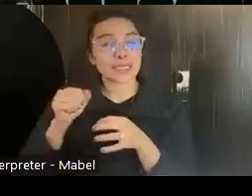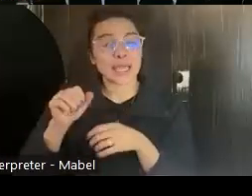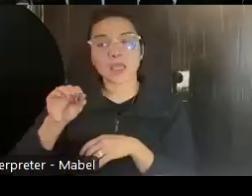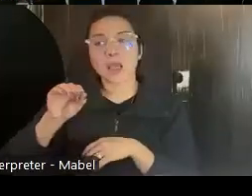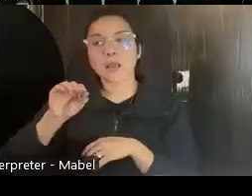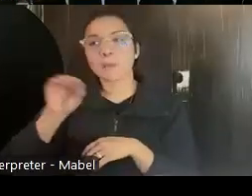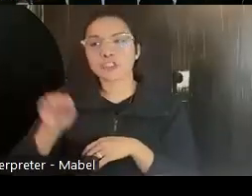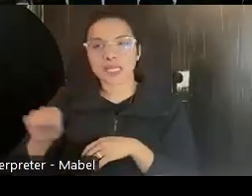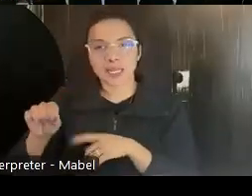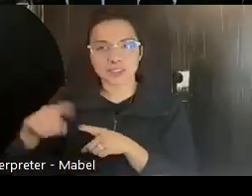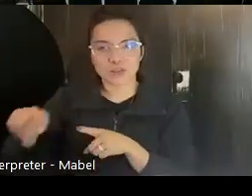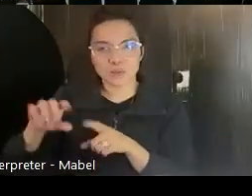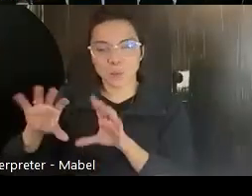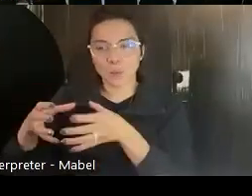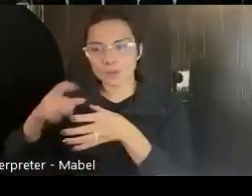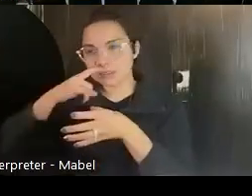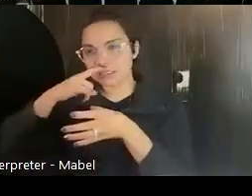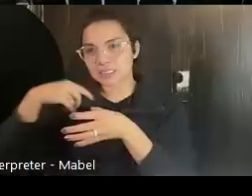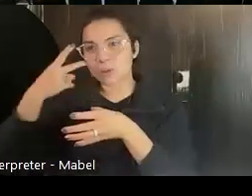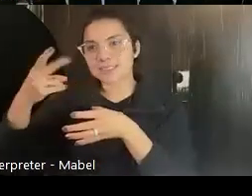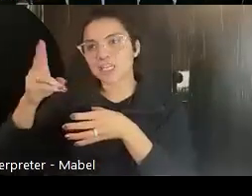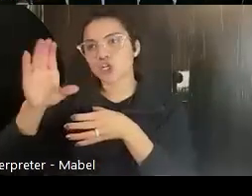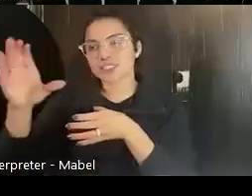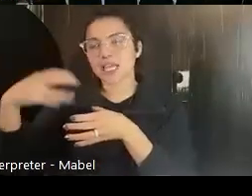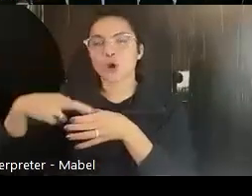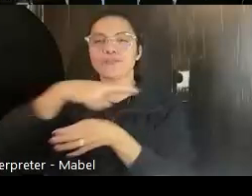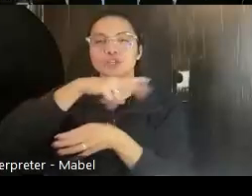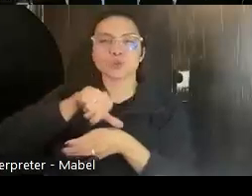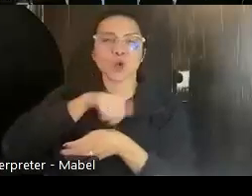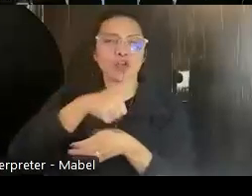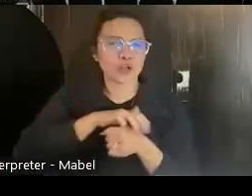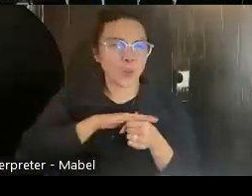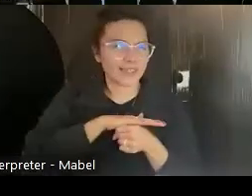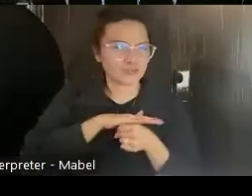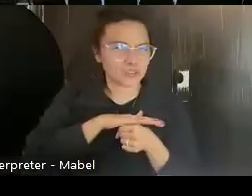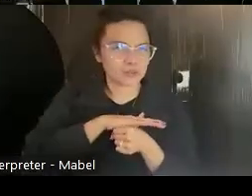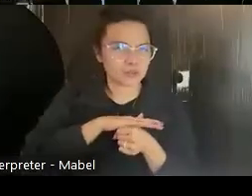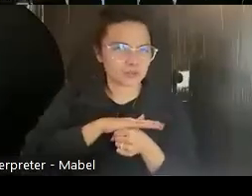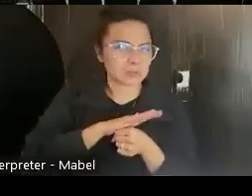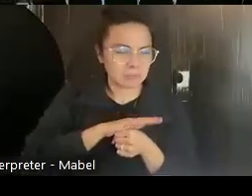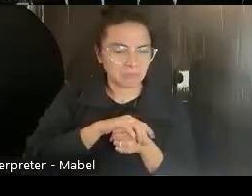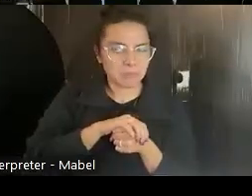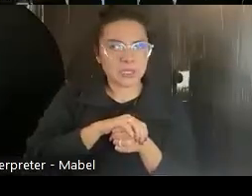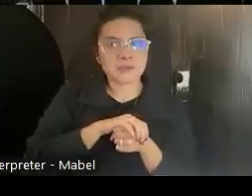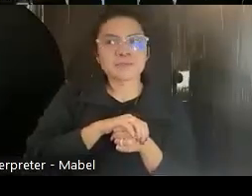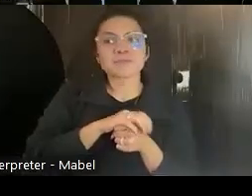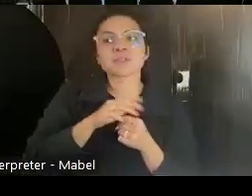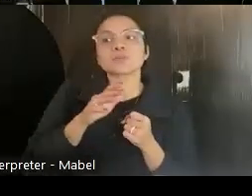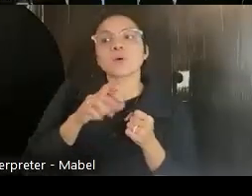to our other outpatient services at our other locations um so in addition to the Start program